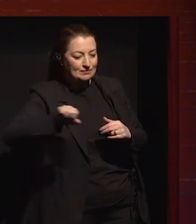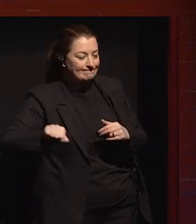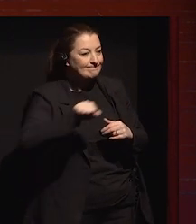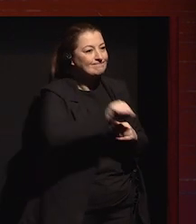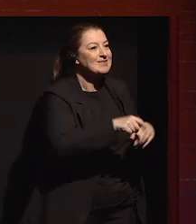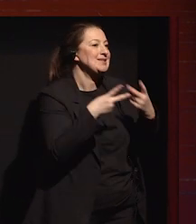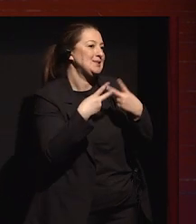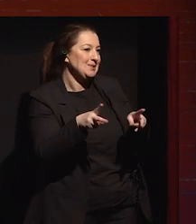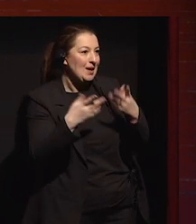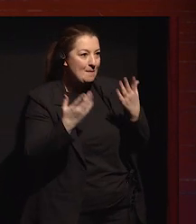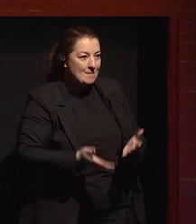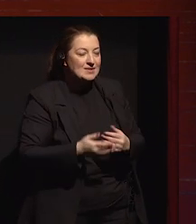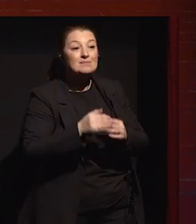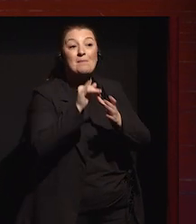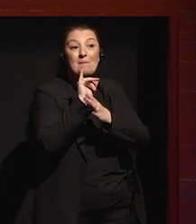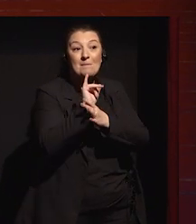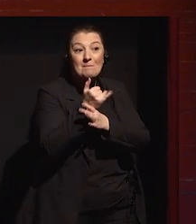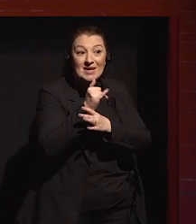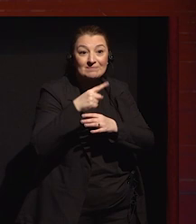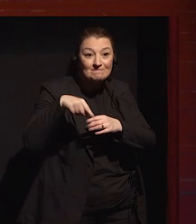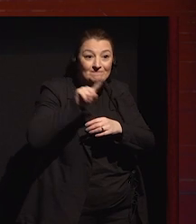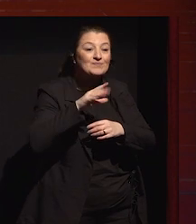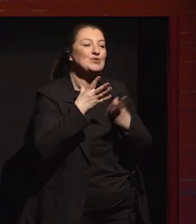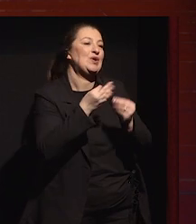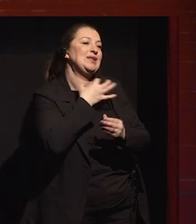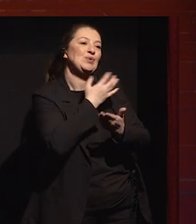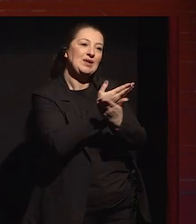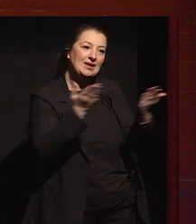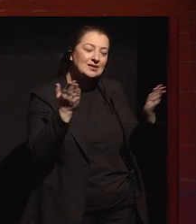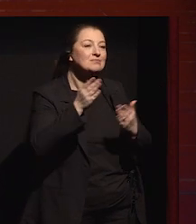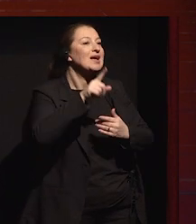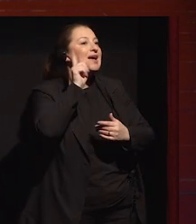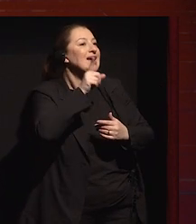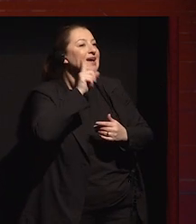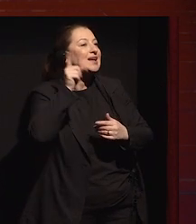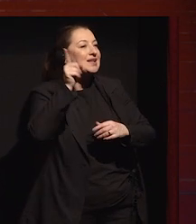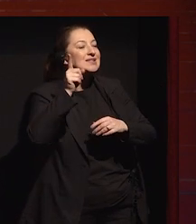I'd like to thank my colleagues at the British Consulate general in Istanbul who've offered huge amount of support